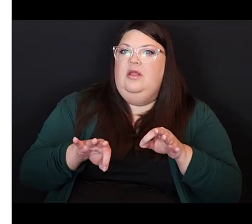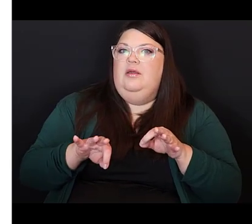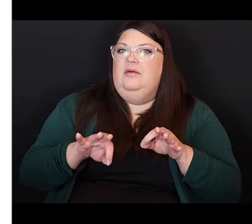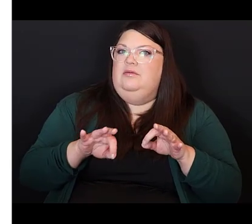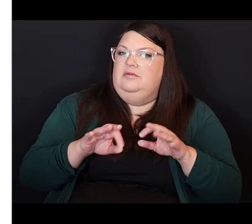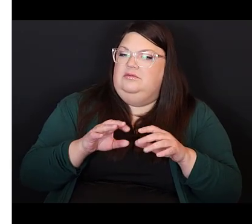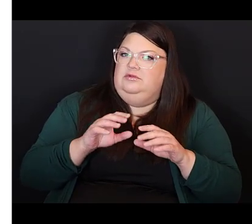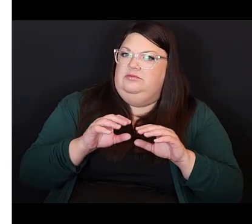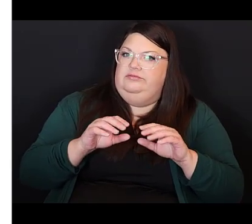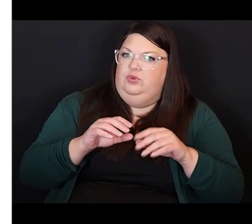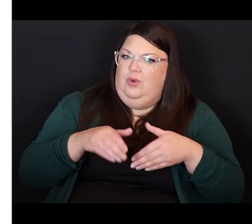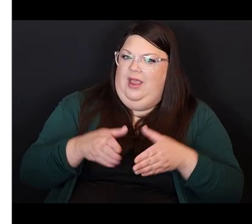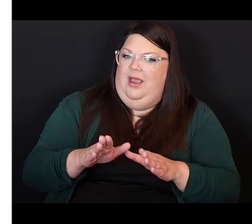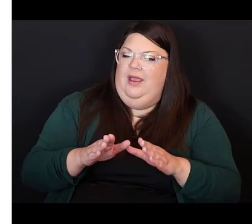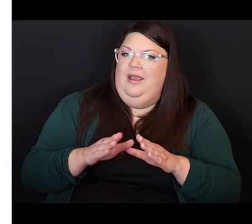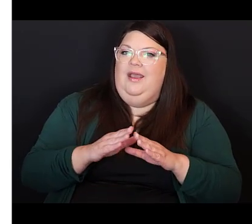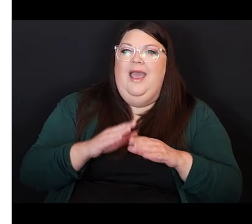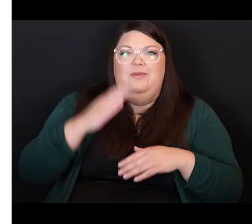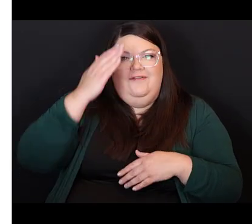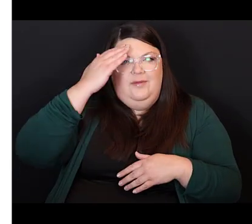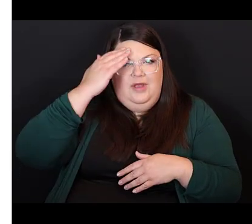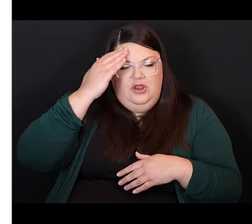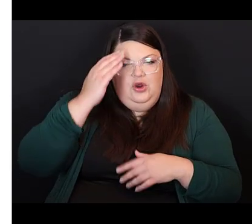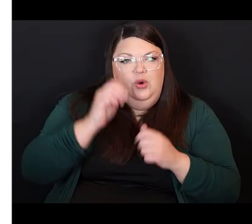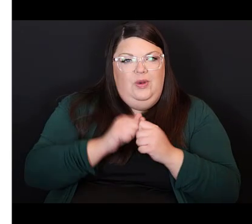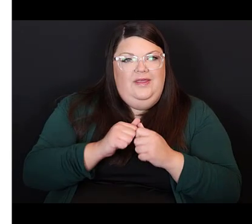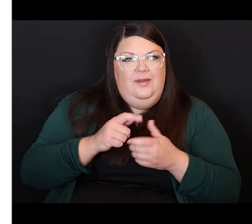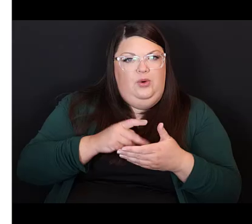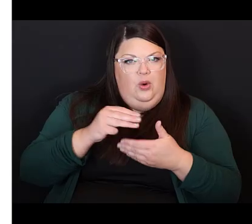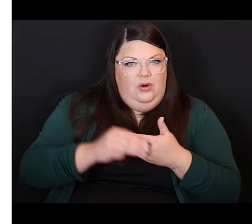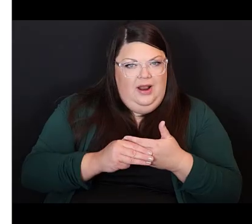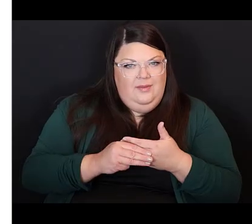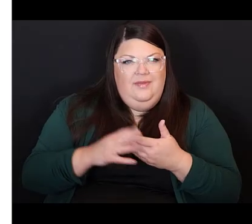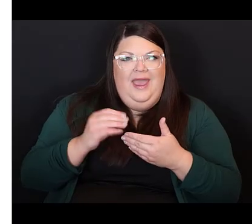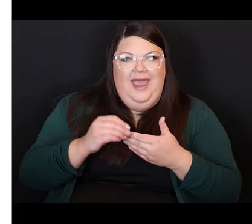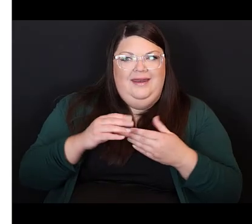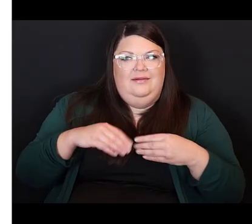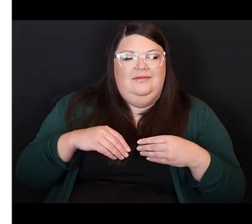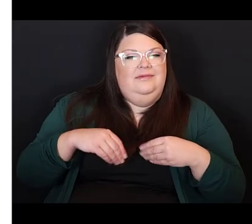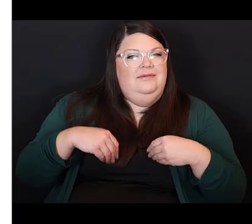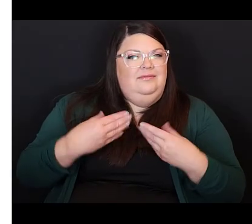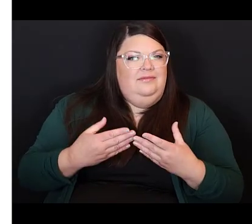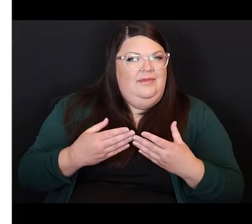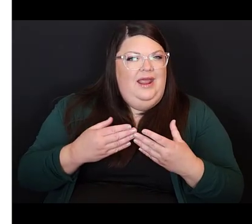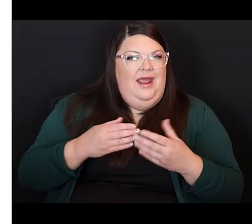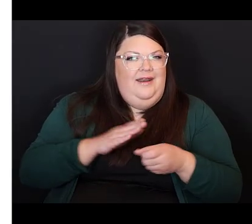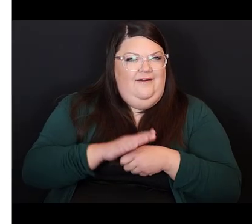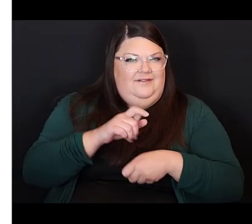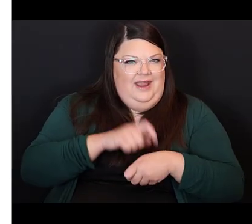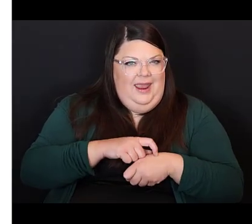be familiar with employment programming, and offer enough time to execute the evaluation effectively.